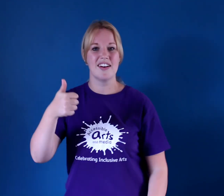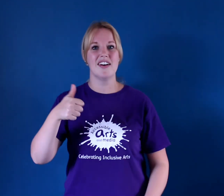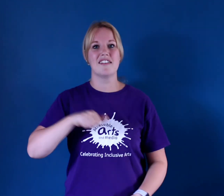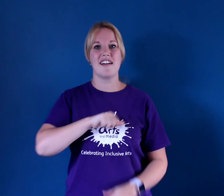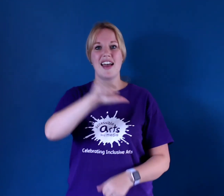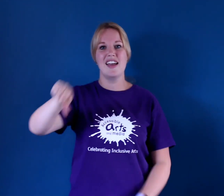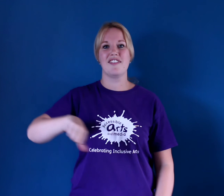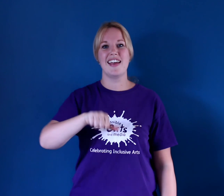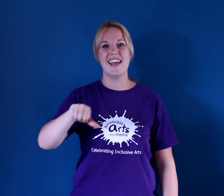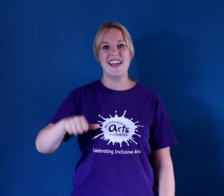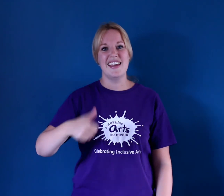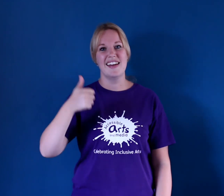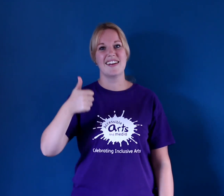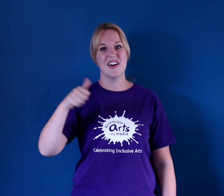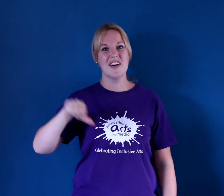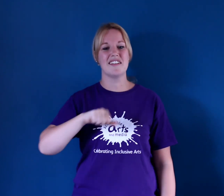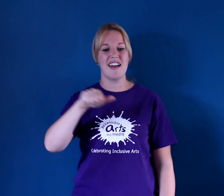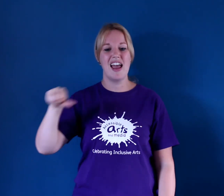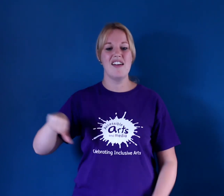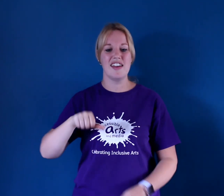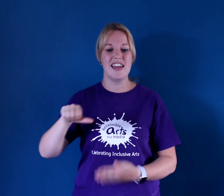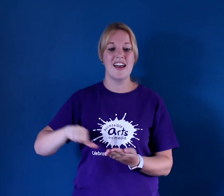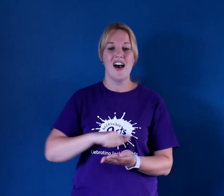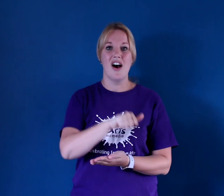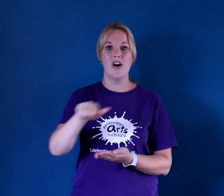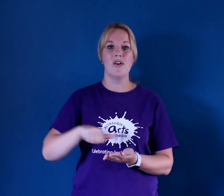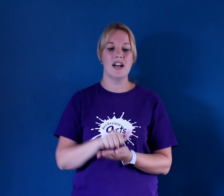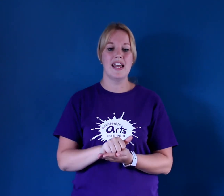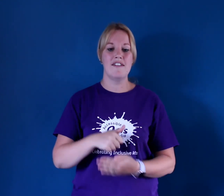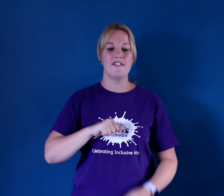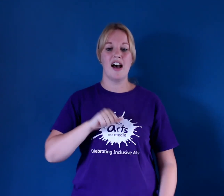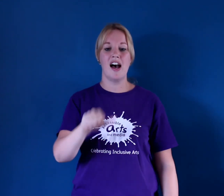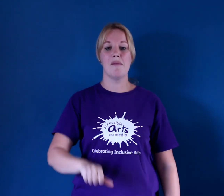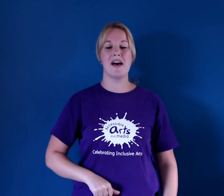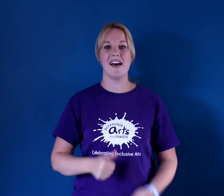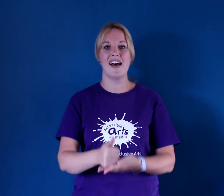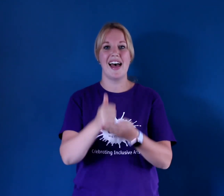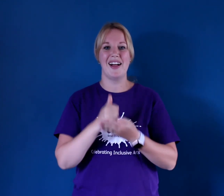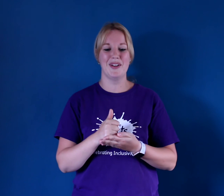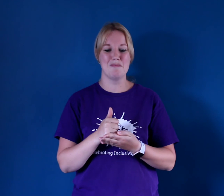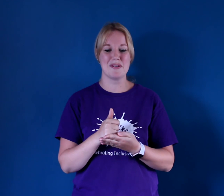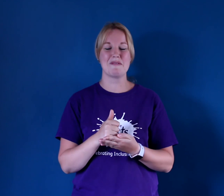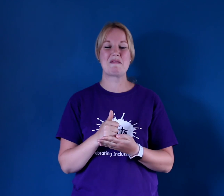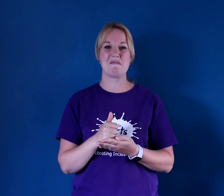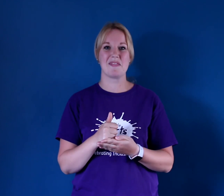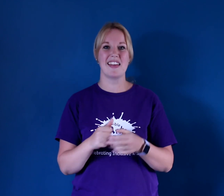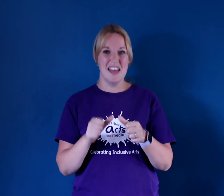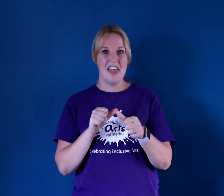Good gravy, good gravy, holy farmer help.